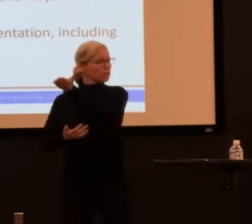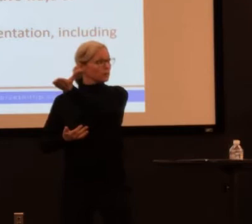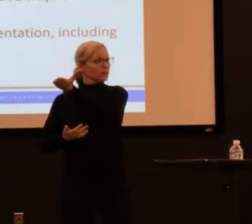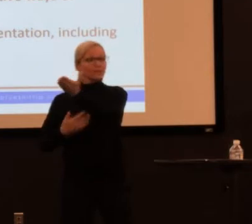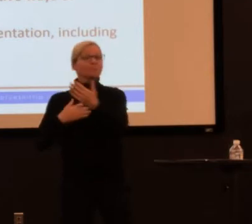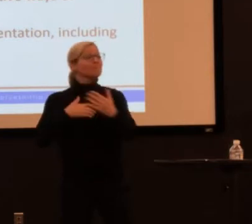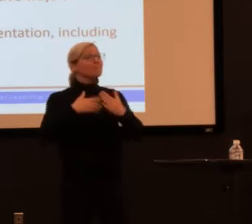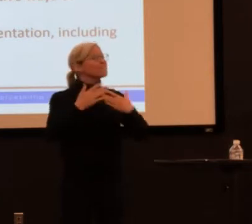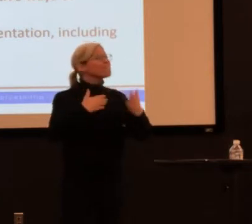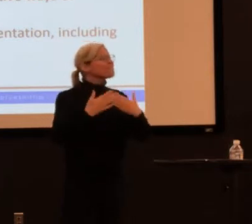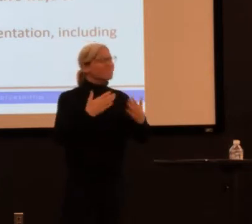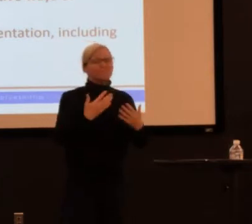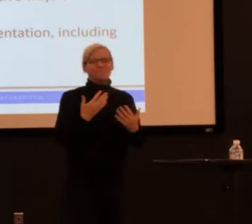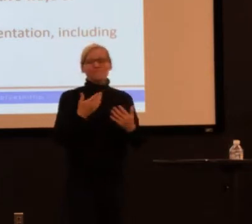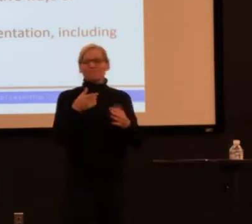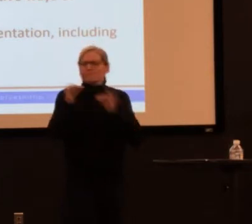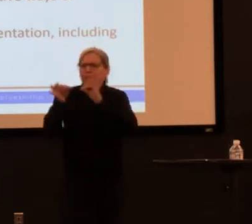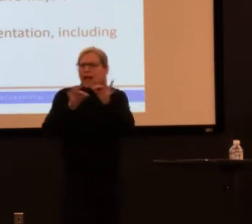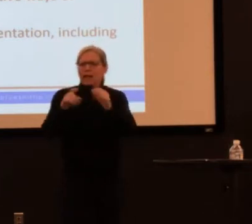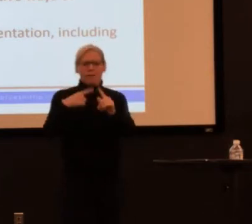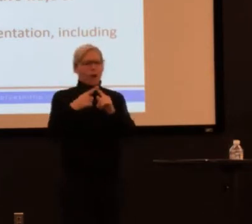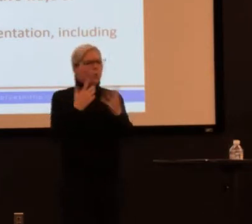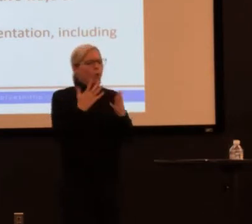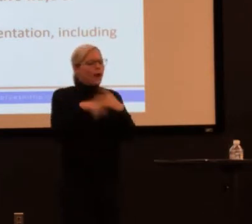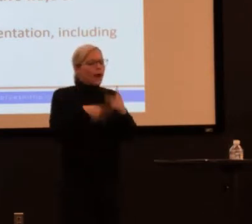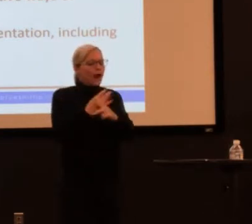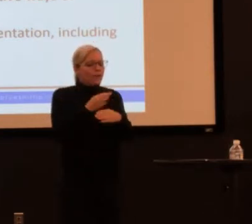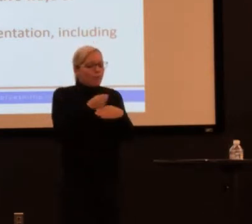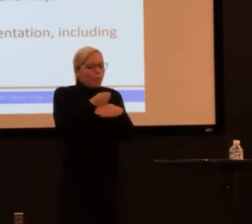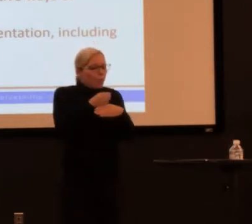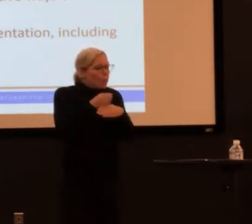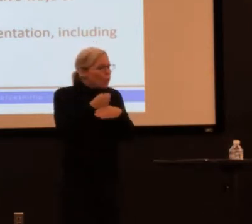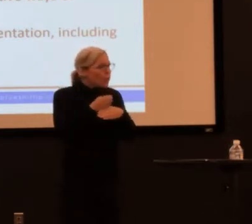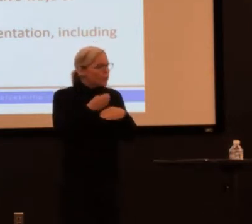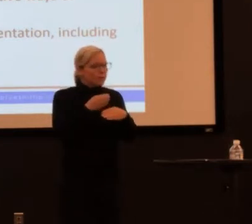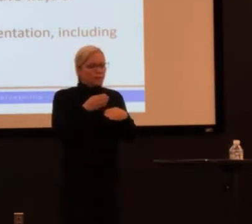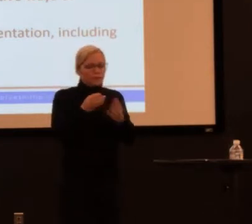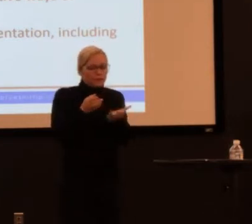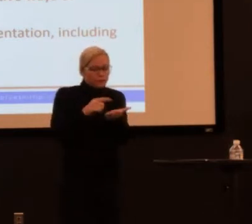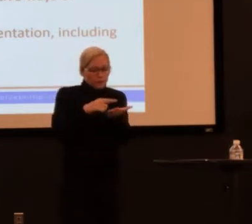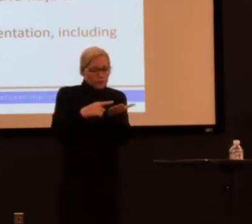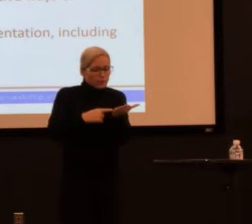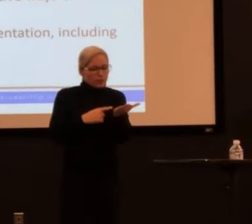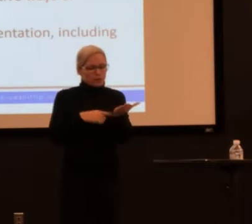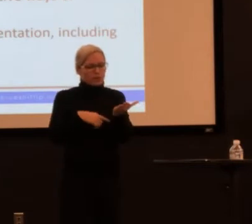the base of the trap is made out of, what other kinds of materials are used,